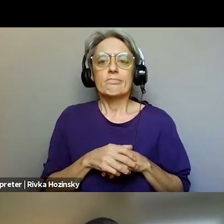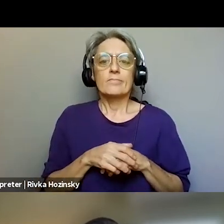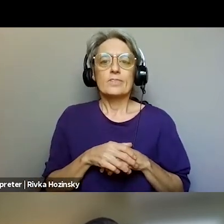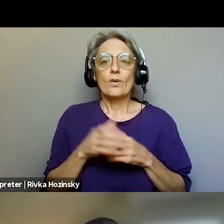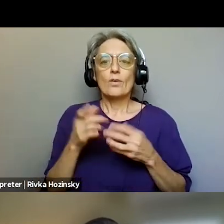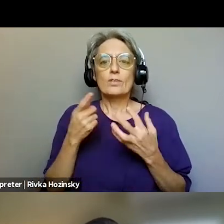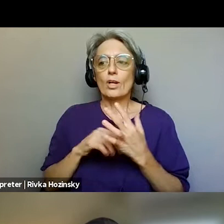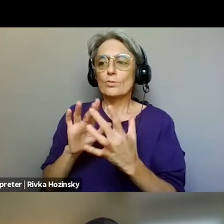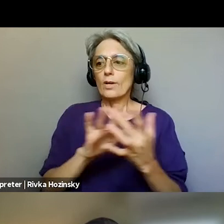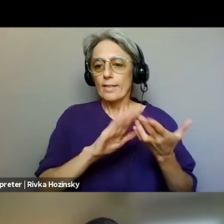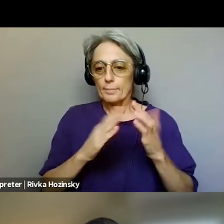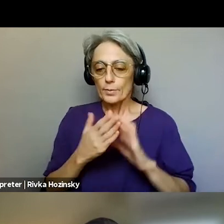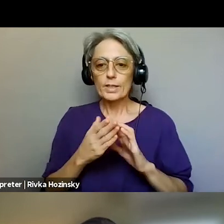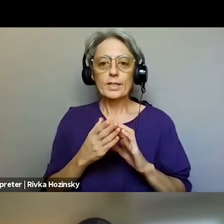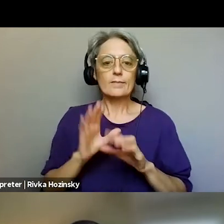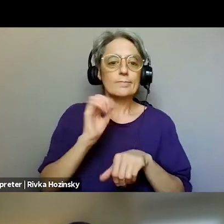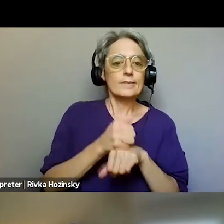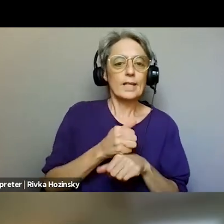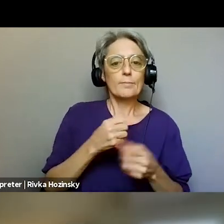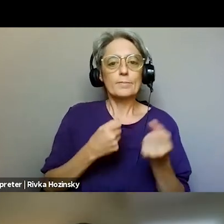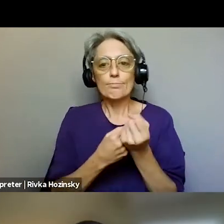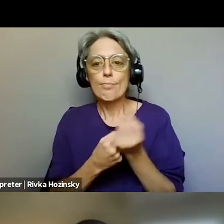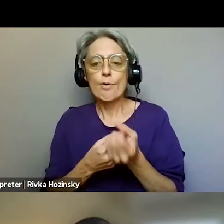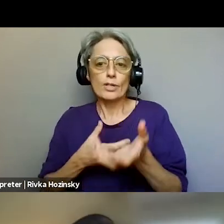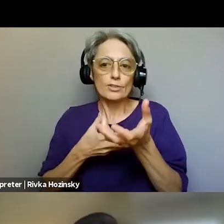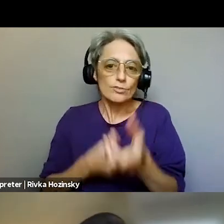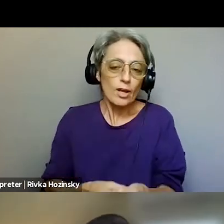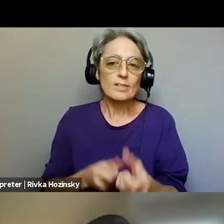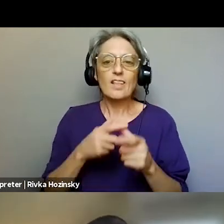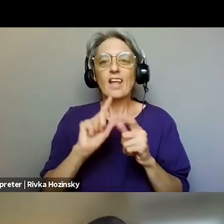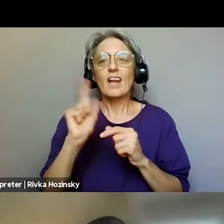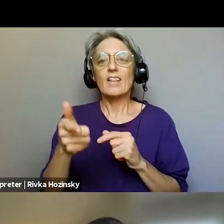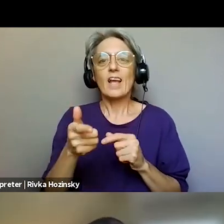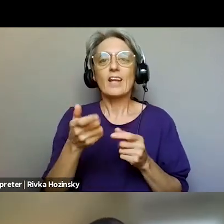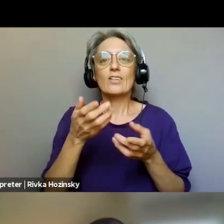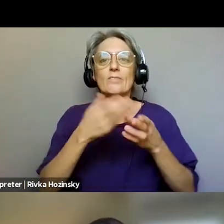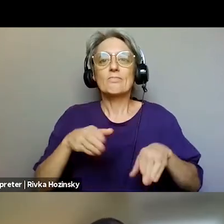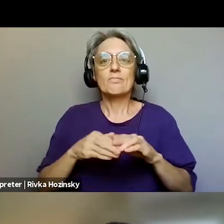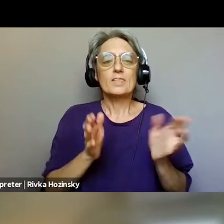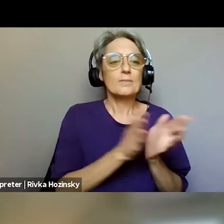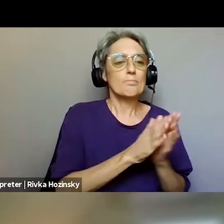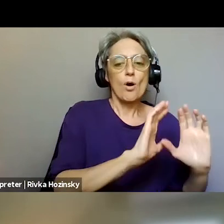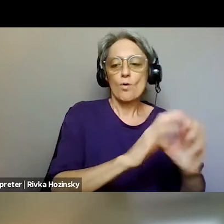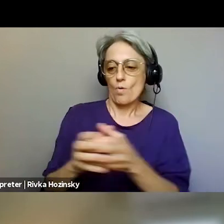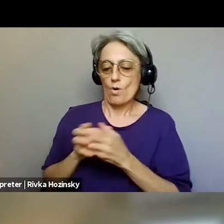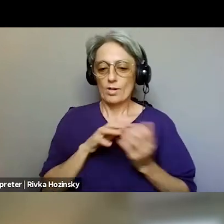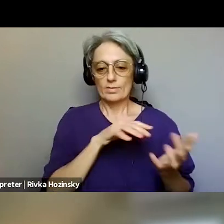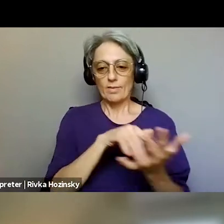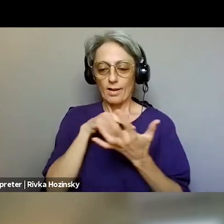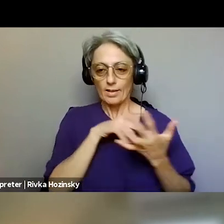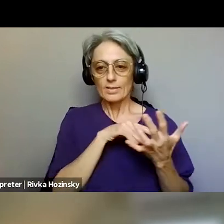and then start thinking about small cohort studies targeting, targeting is a strong word, but